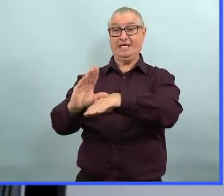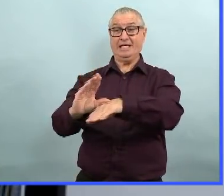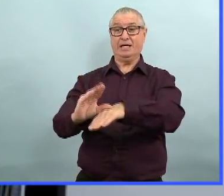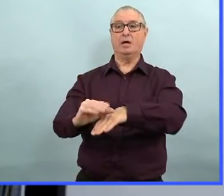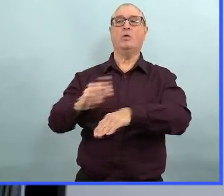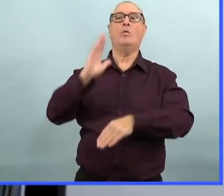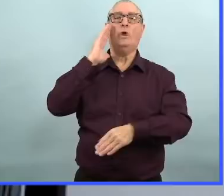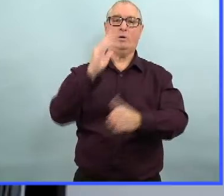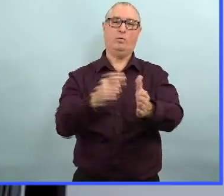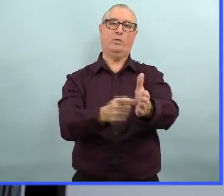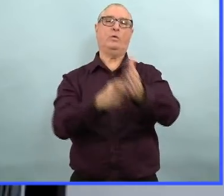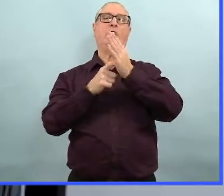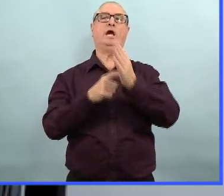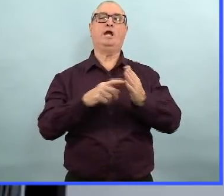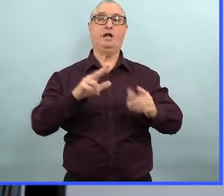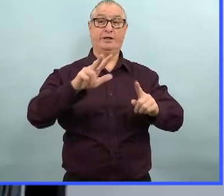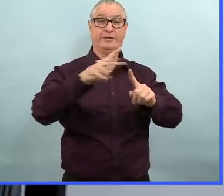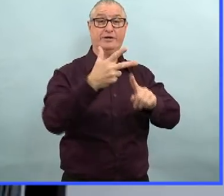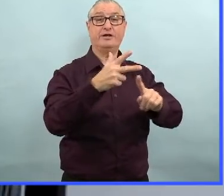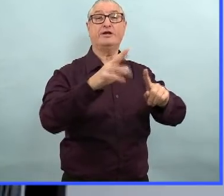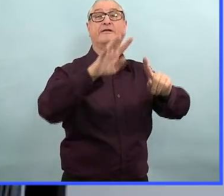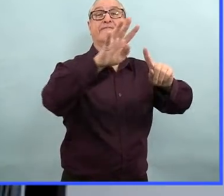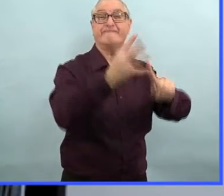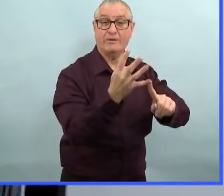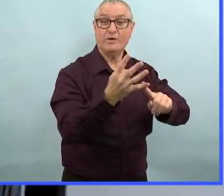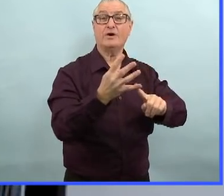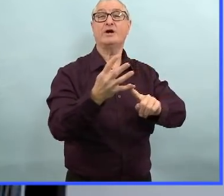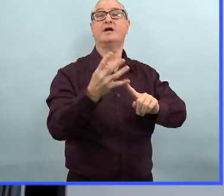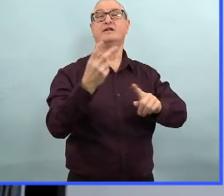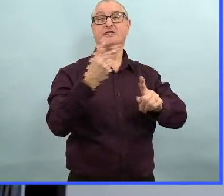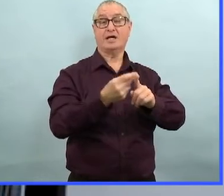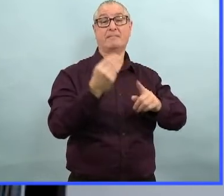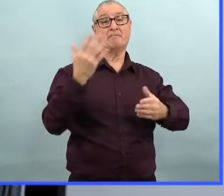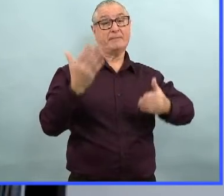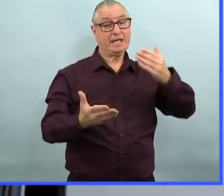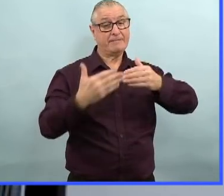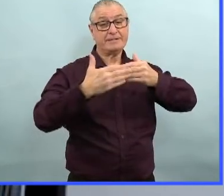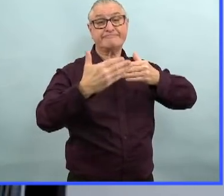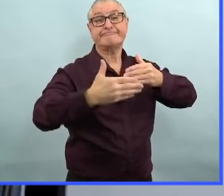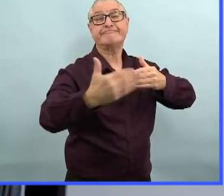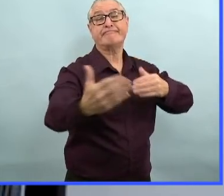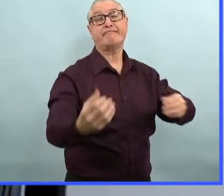in particularly in people at increased risk to maintain the highest possible level of protection